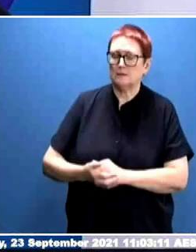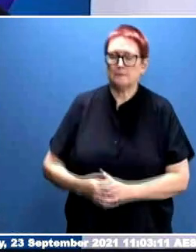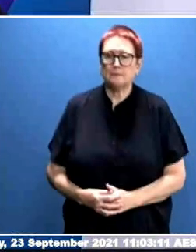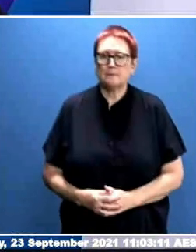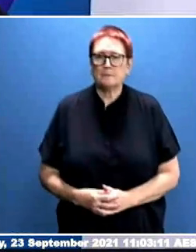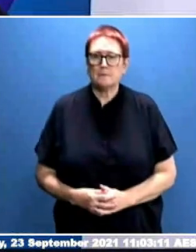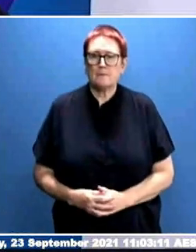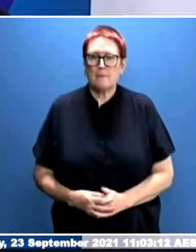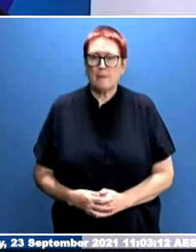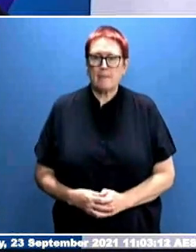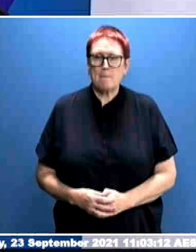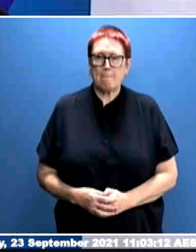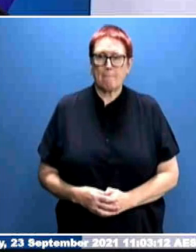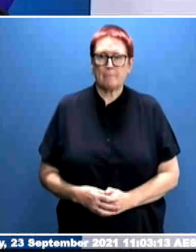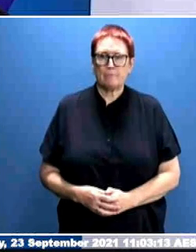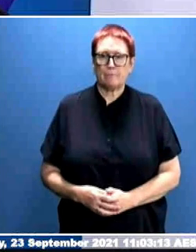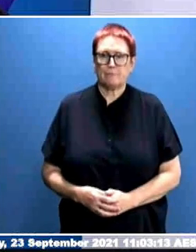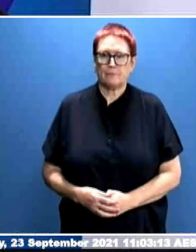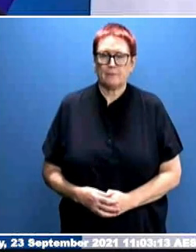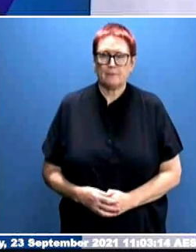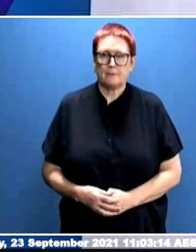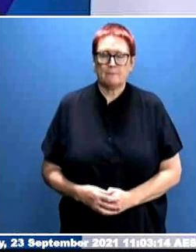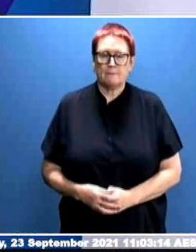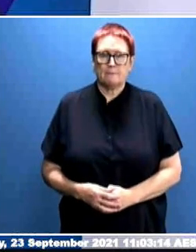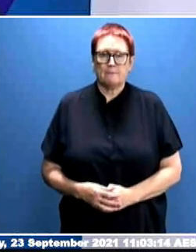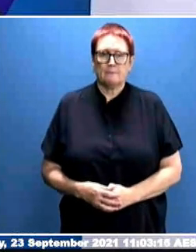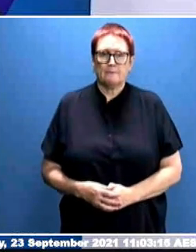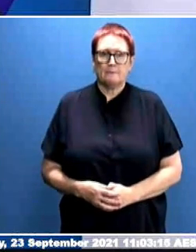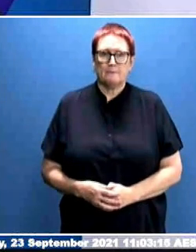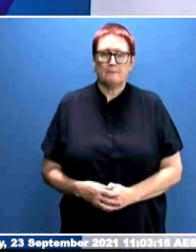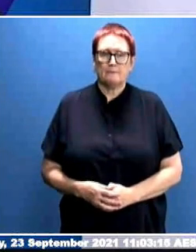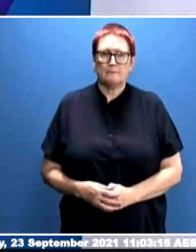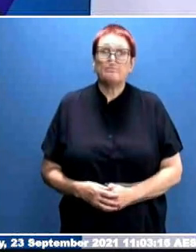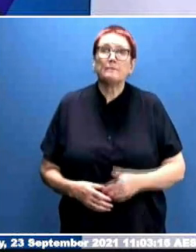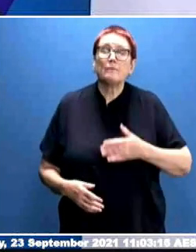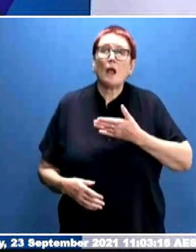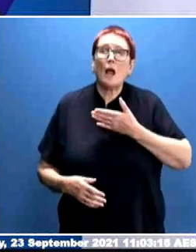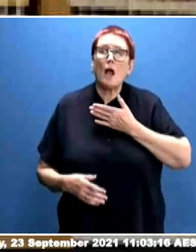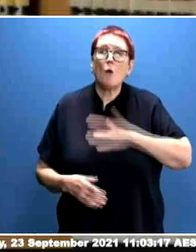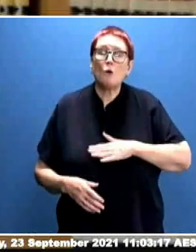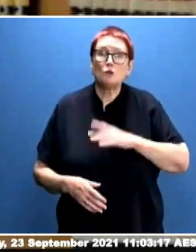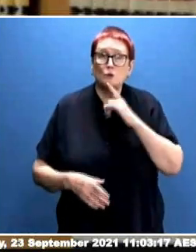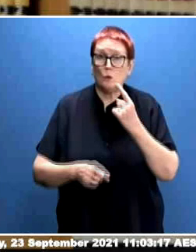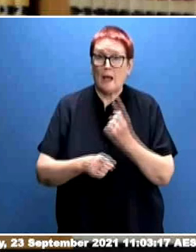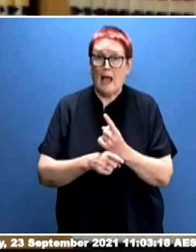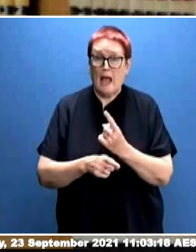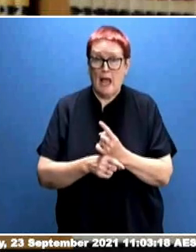Sorry, please continue. Sorry, I interrupted. Sorry, I was just going to say that whilst we are talking about